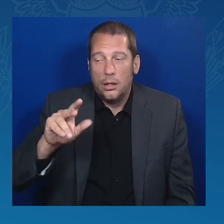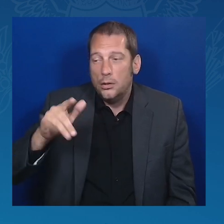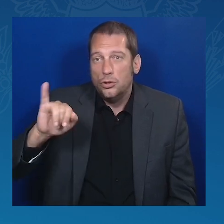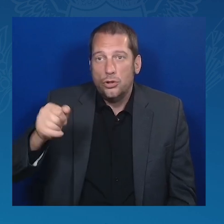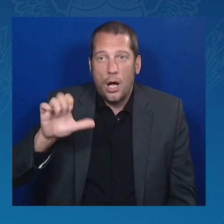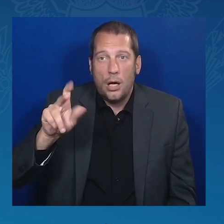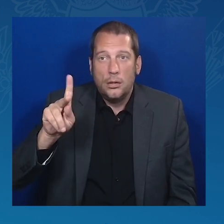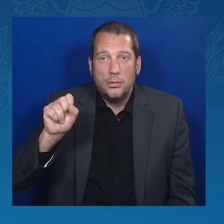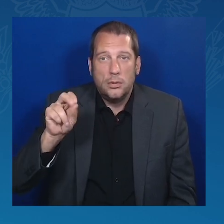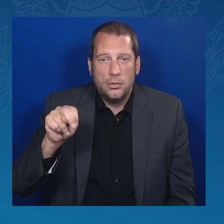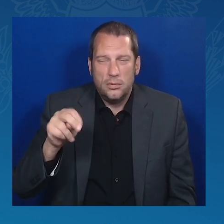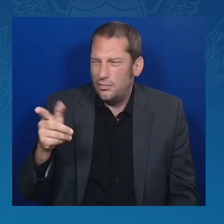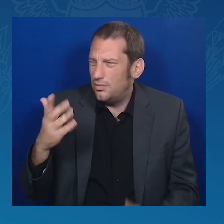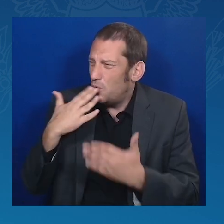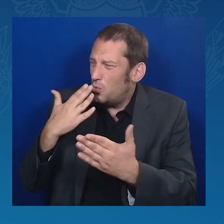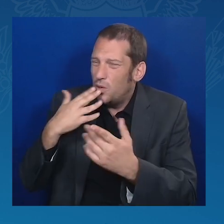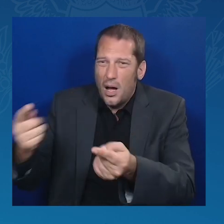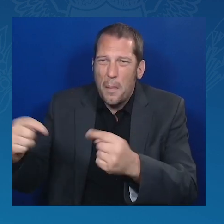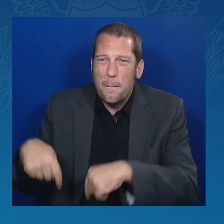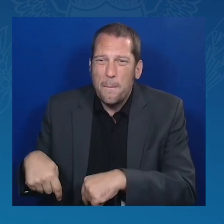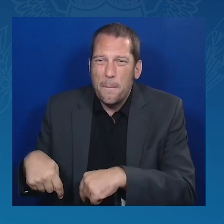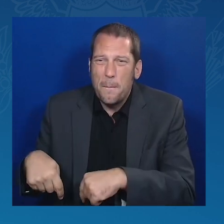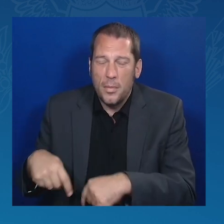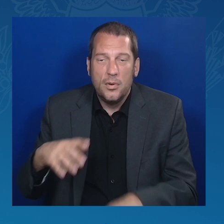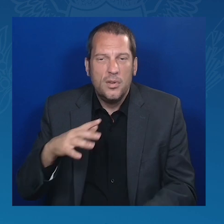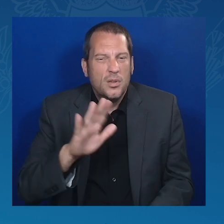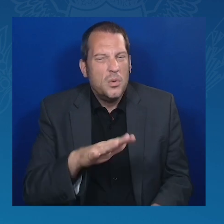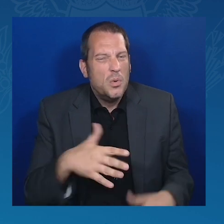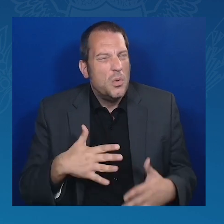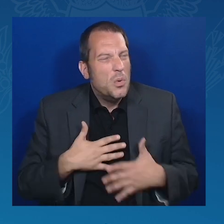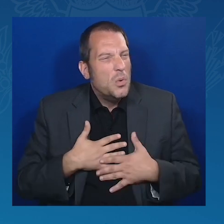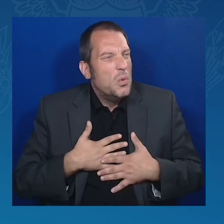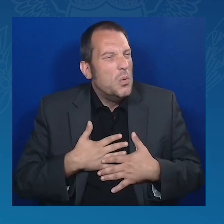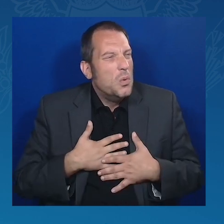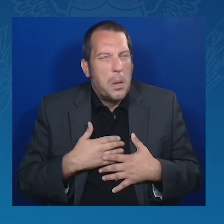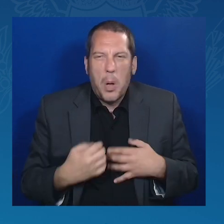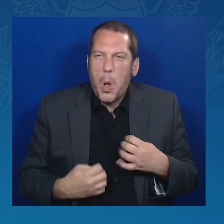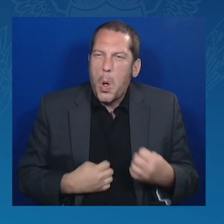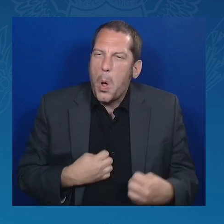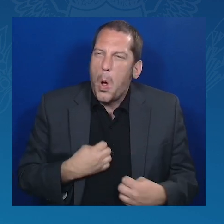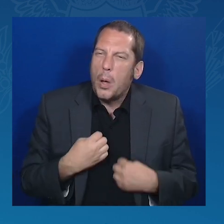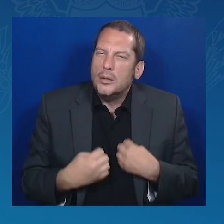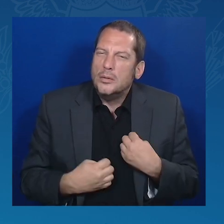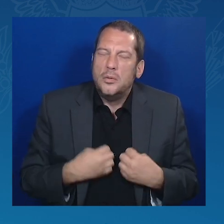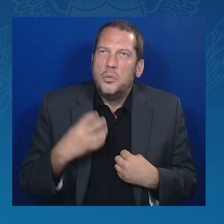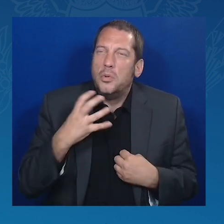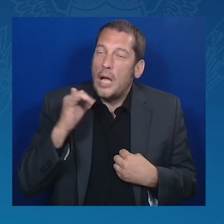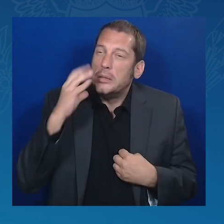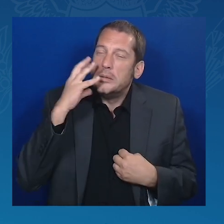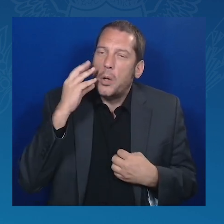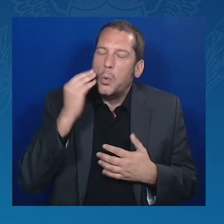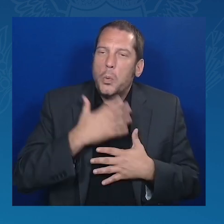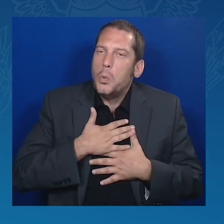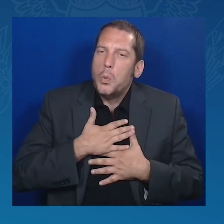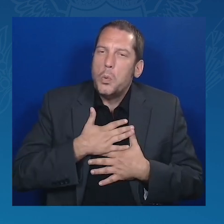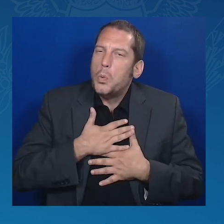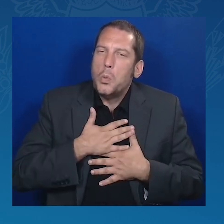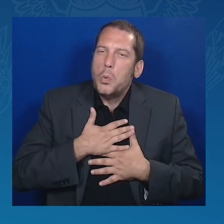It was such an emotional, incredible experience to see what you guys do, and I think, you know, one of the things that people may not know